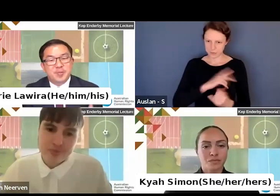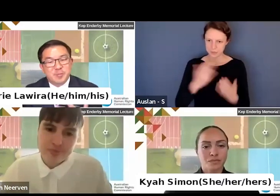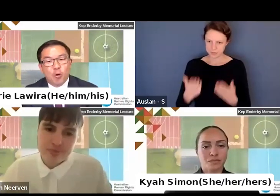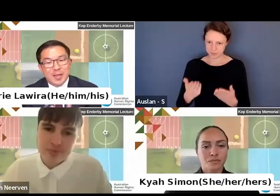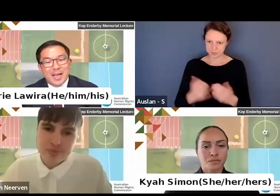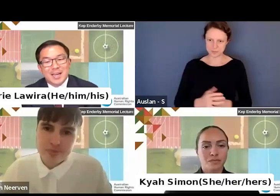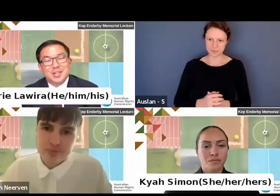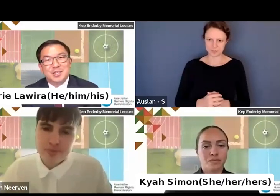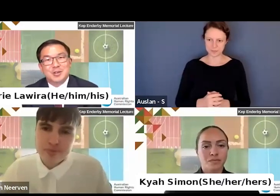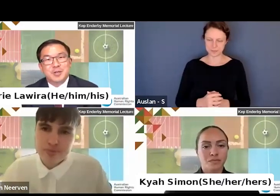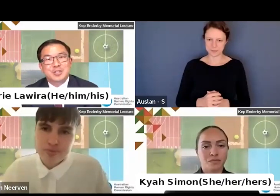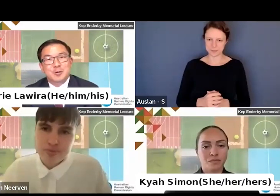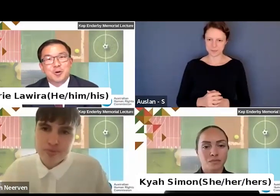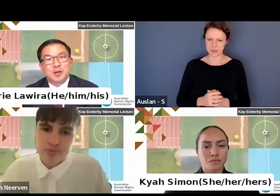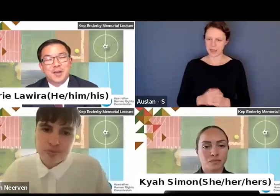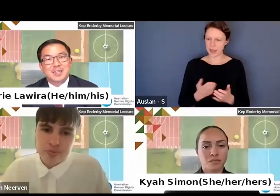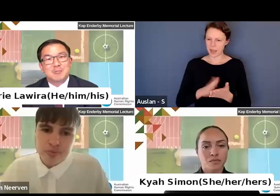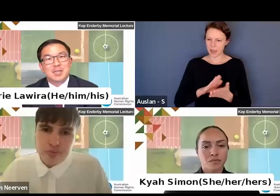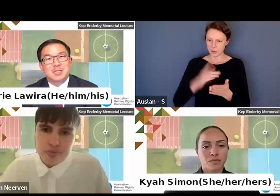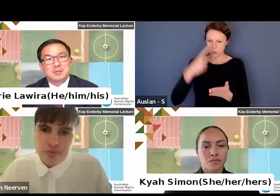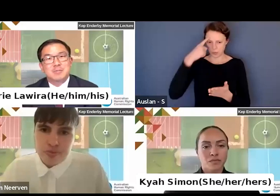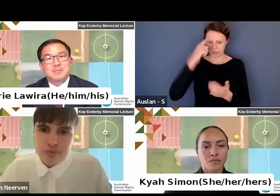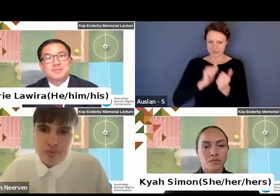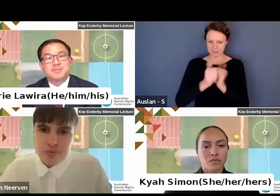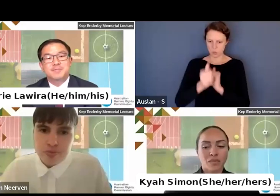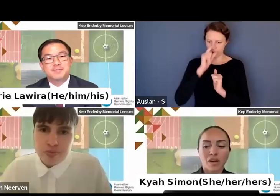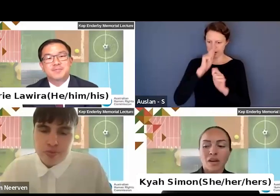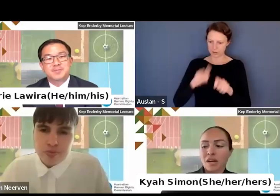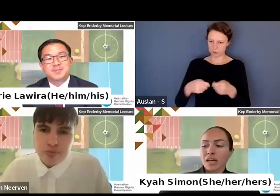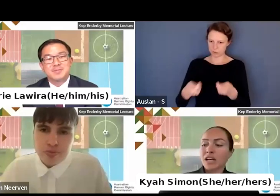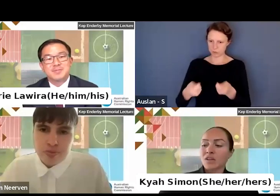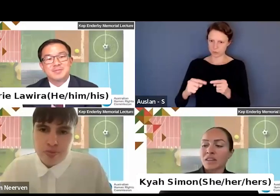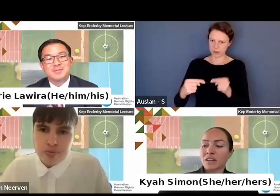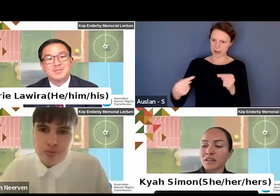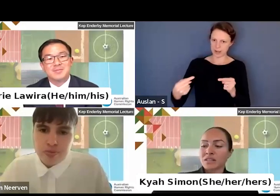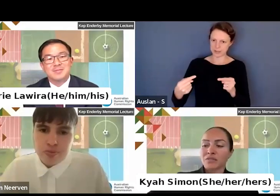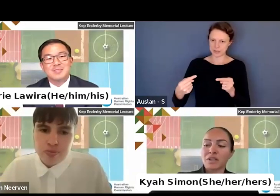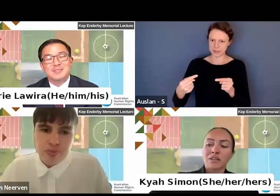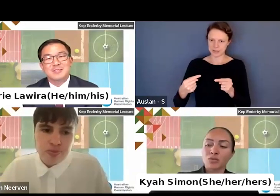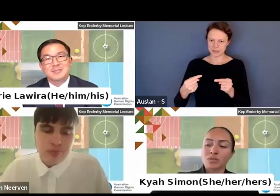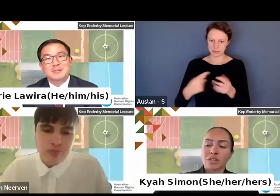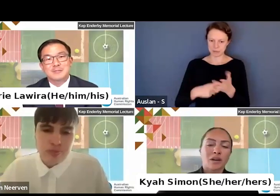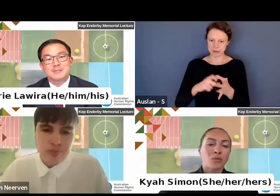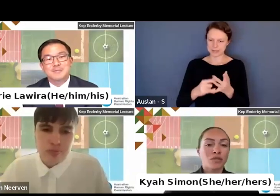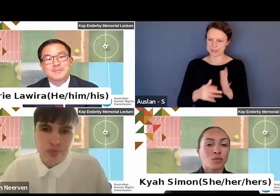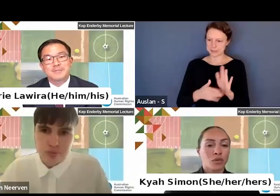sport can actually contribute to the work of anti-racism? Yeah, look, I think there's different levels of sport.